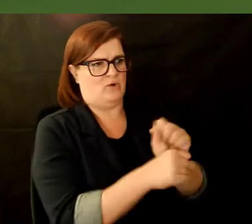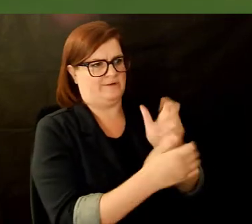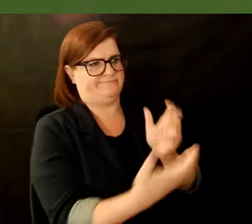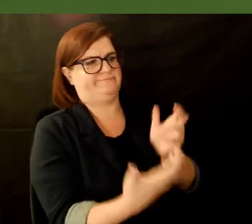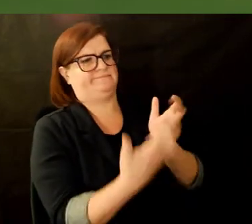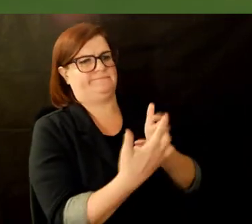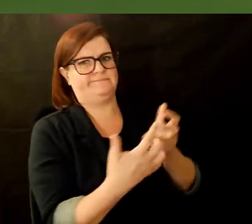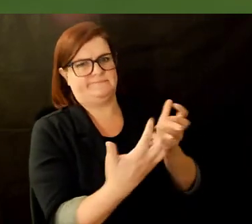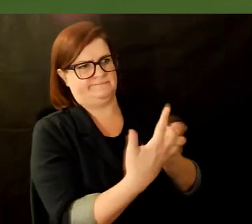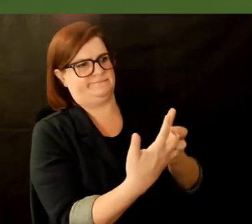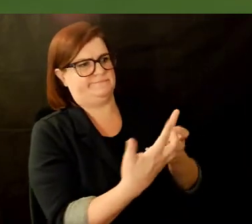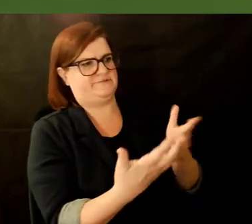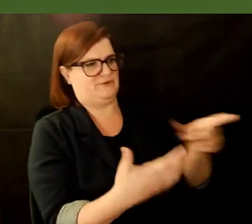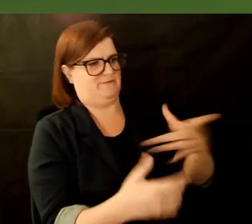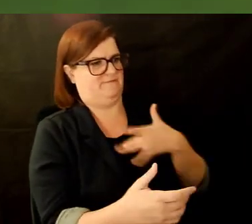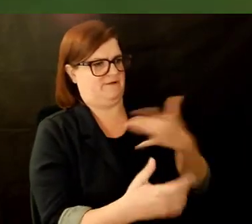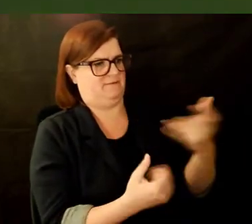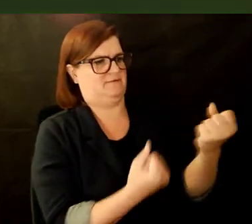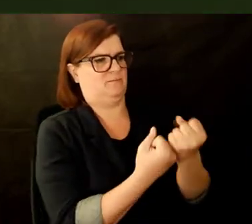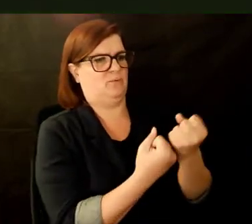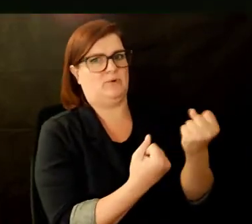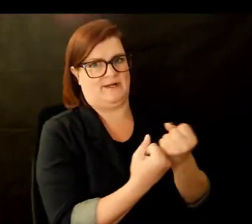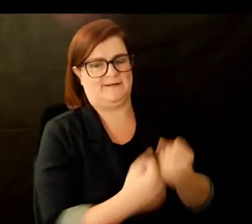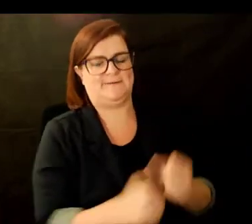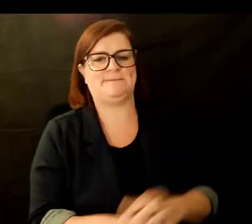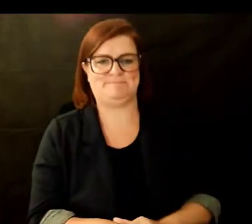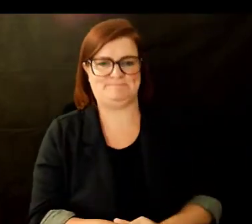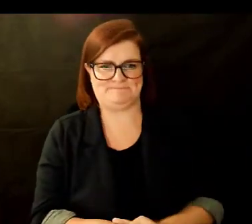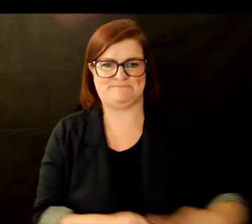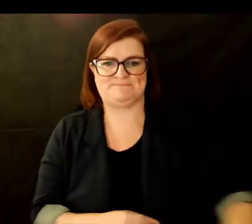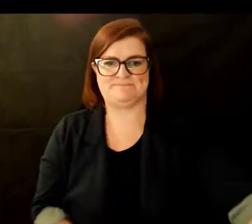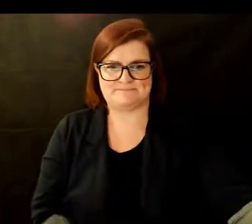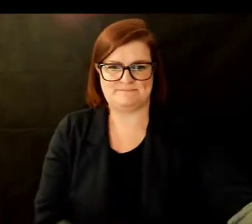to make sure that you're feeling supported.